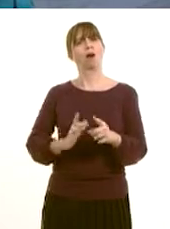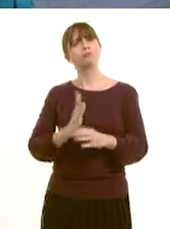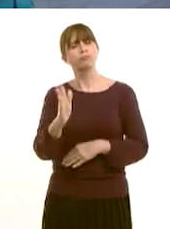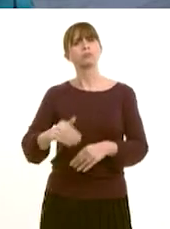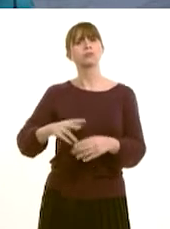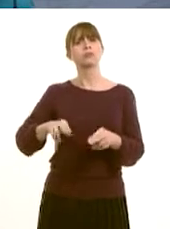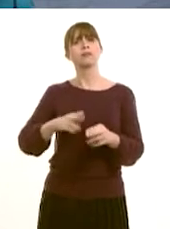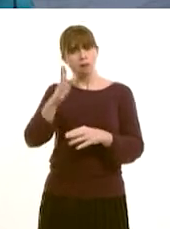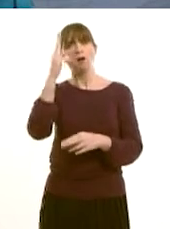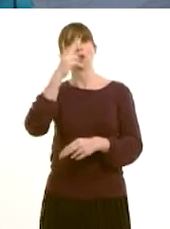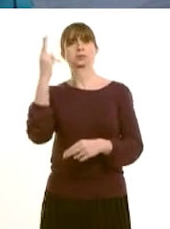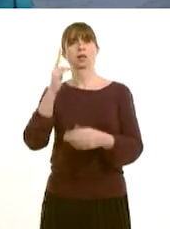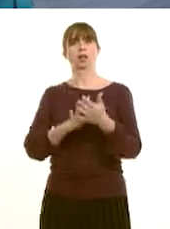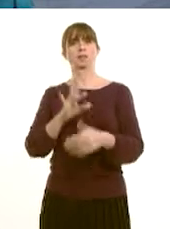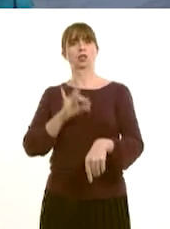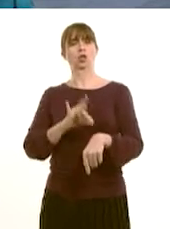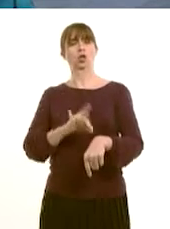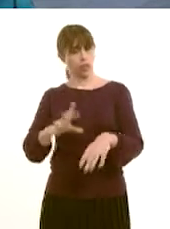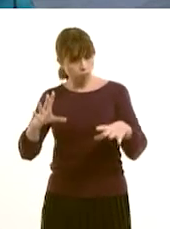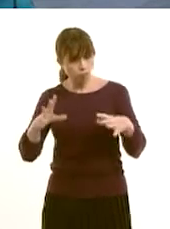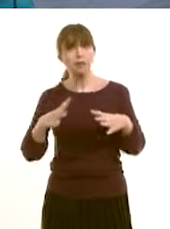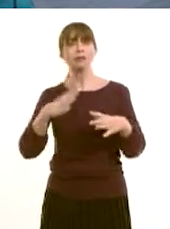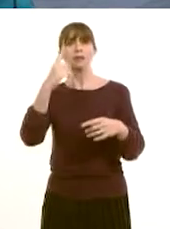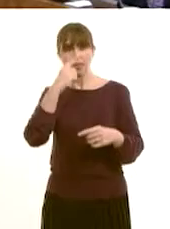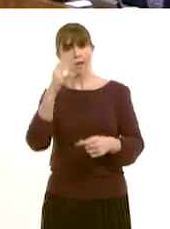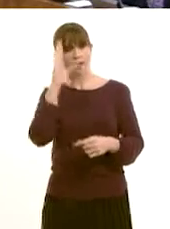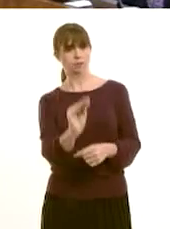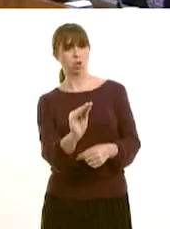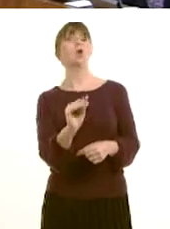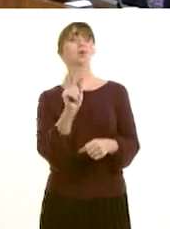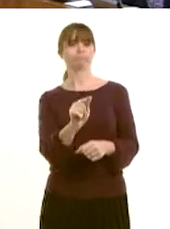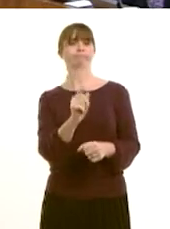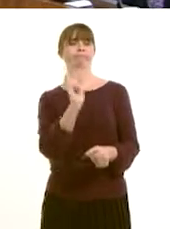at hospital the consultant is in the position to give them a time that they can count on to have the procedure?